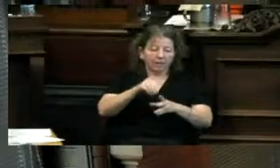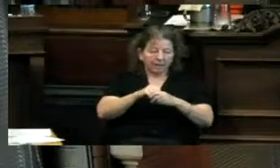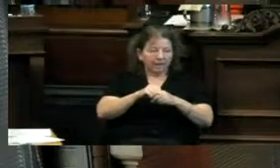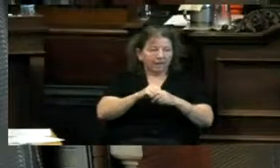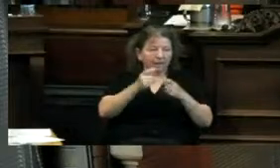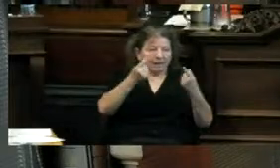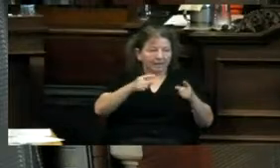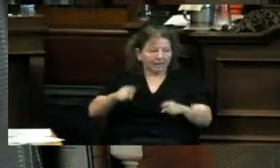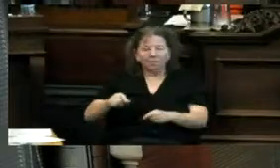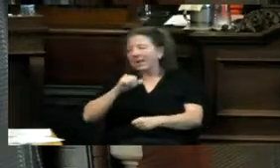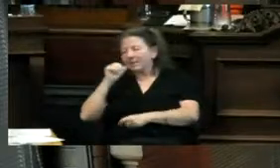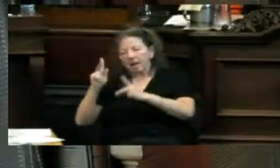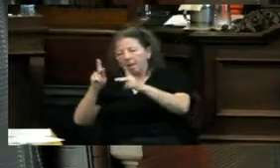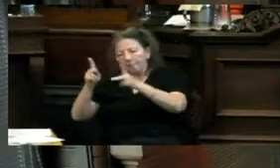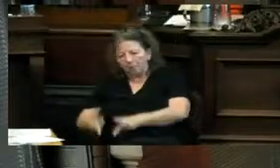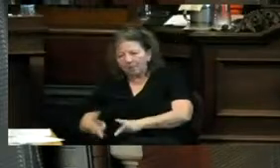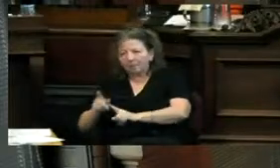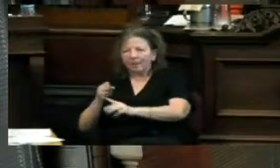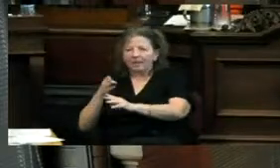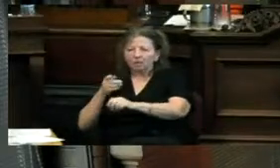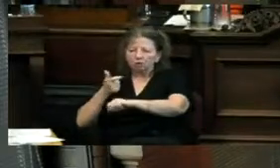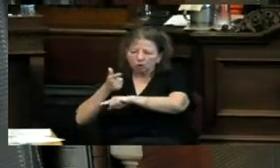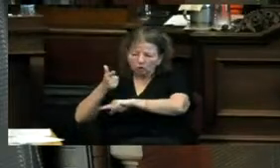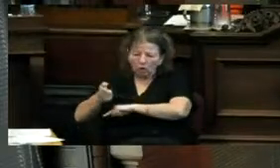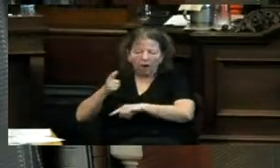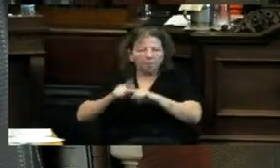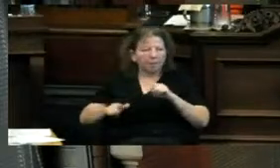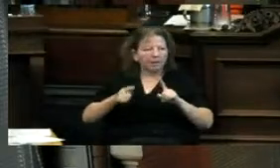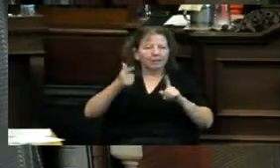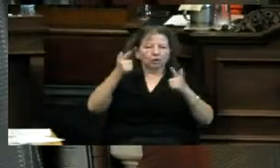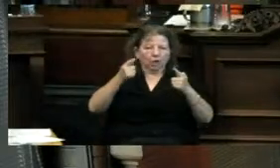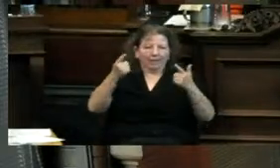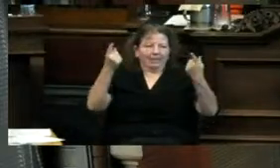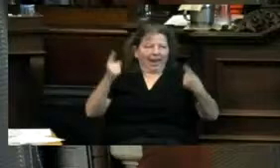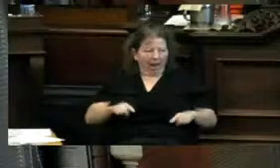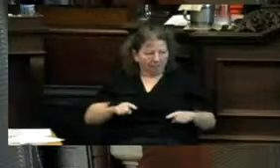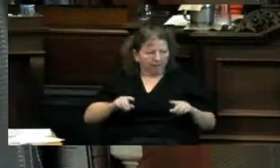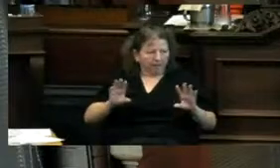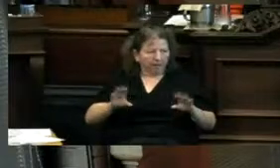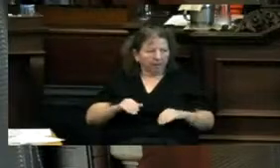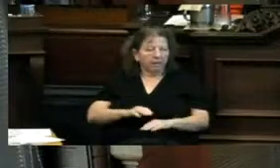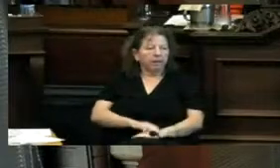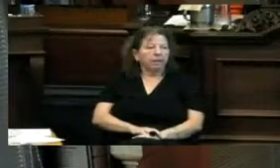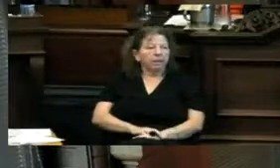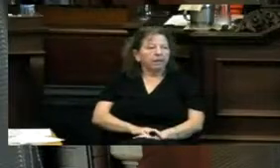there were 245, 243 gunfire incidences. You know, and that's